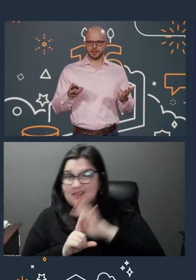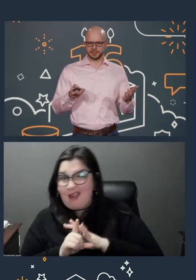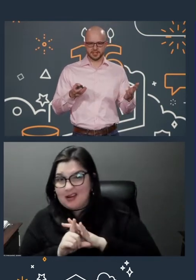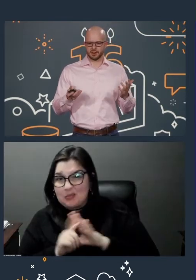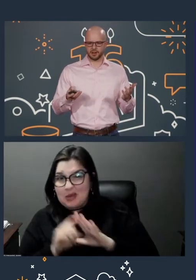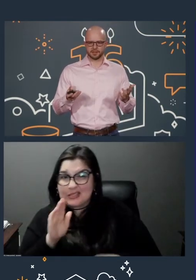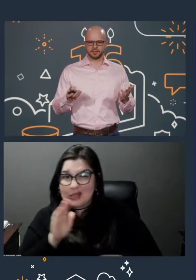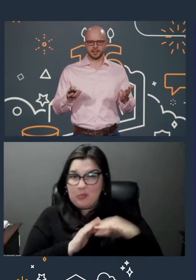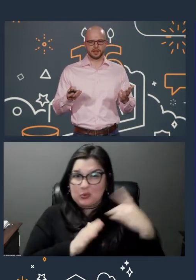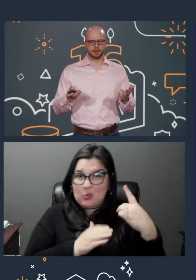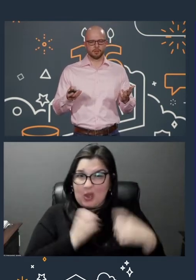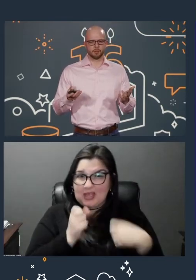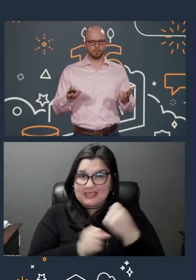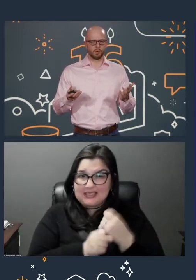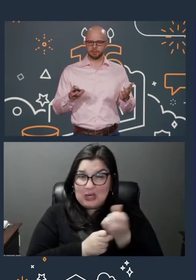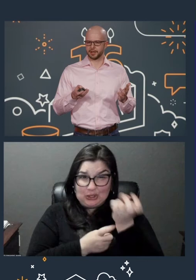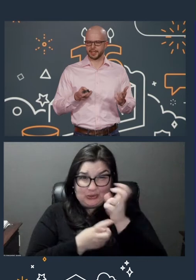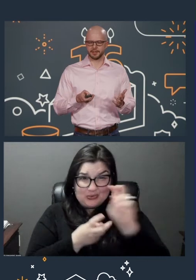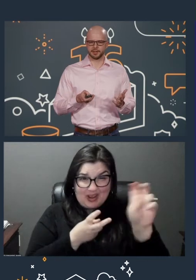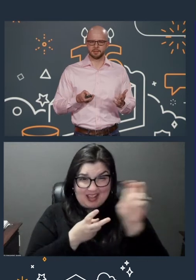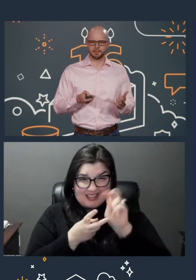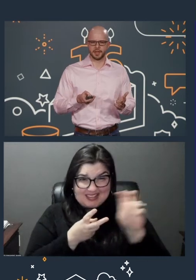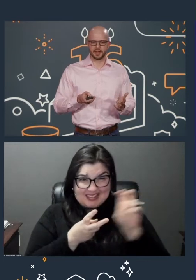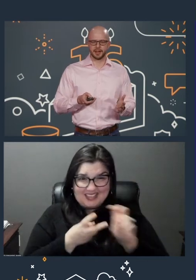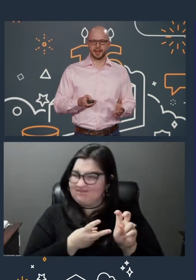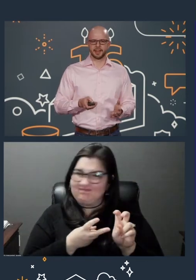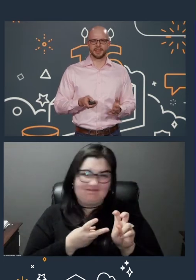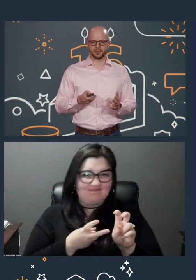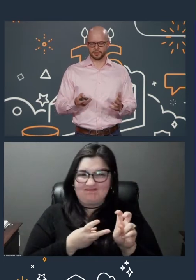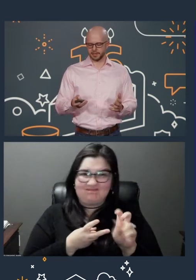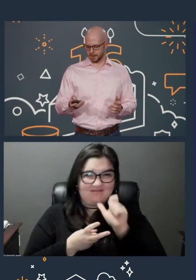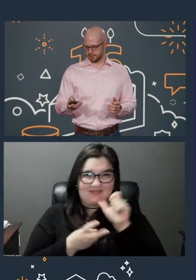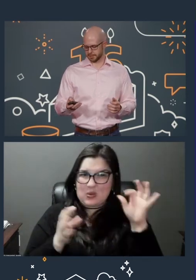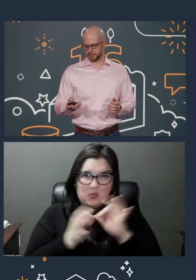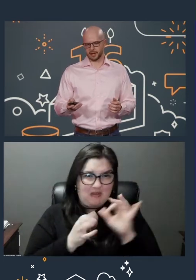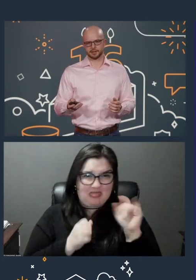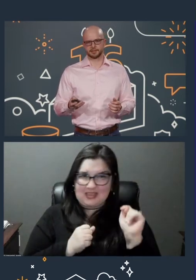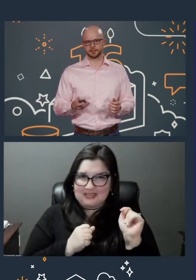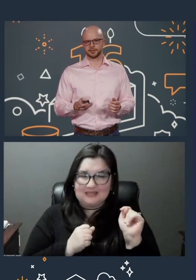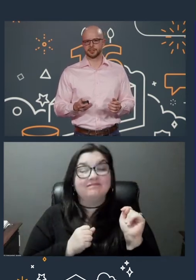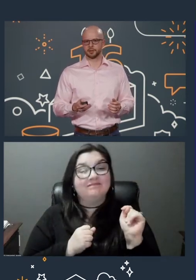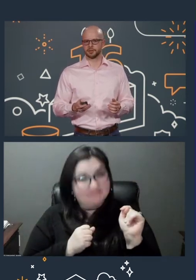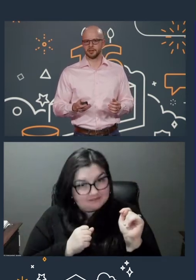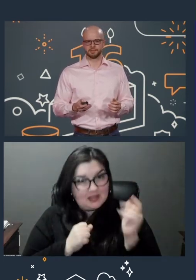transitioning all of this data won't break even, and that's where the object-size filter comes in.